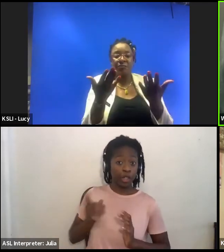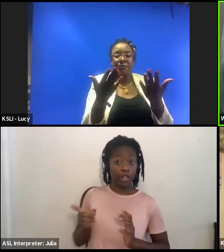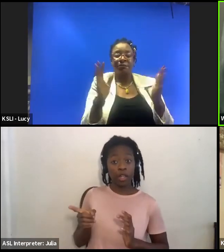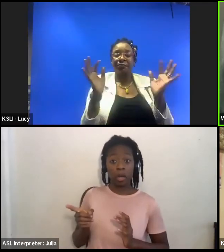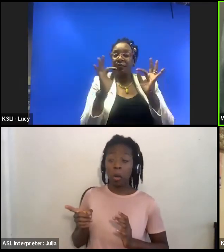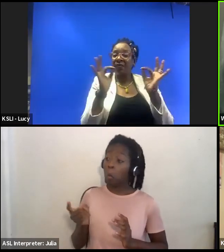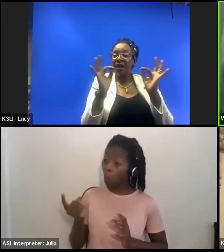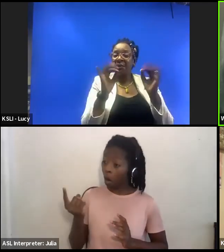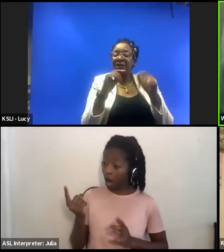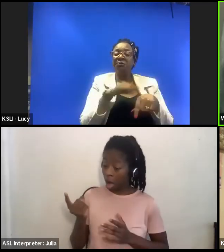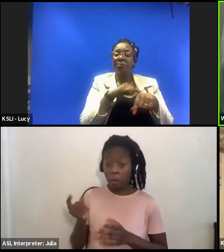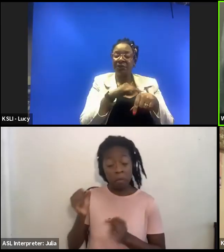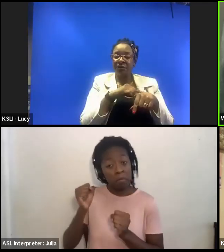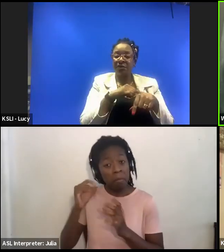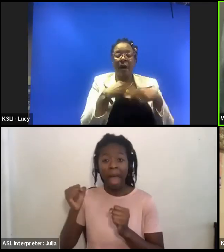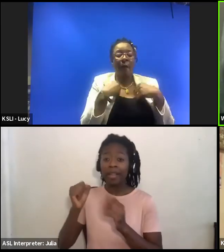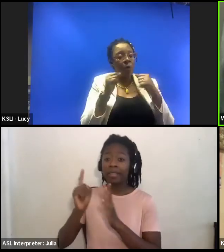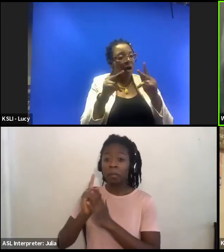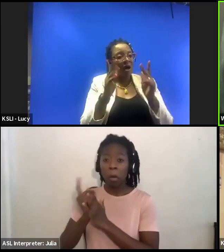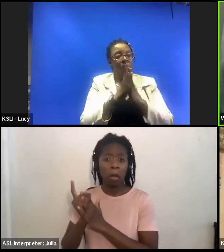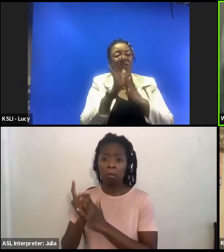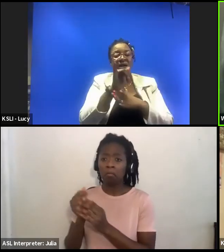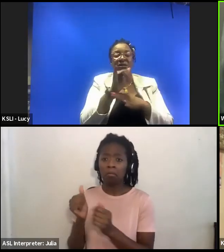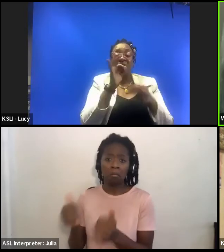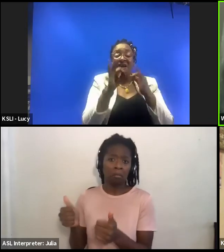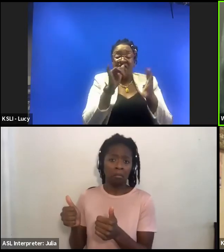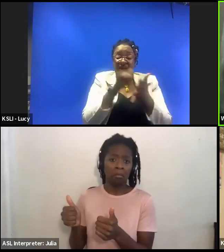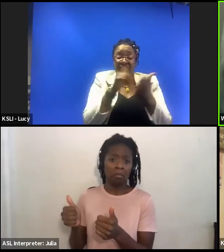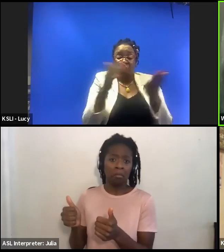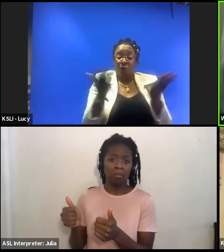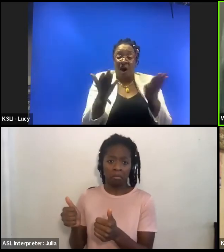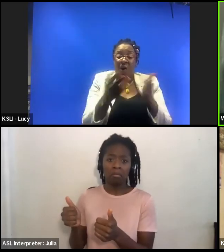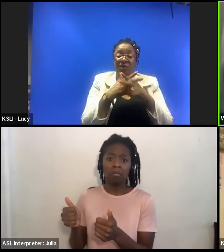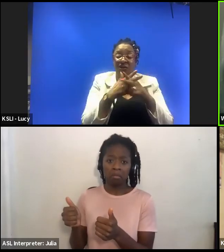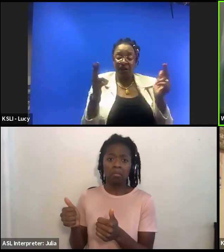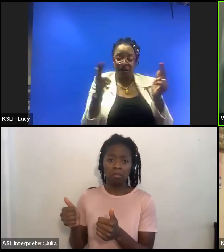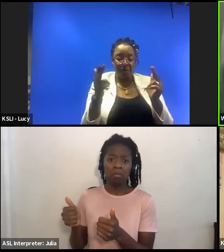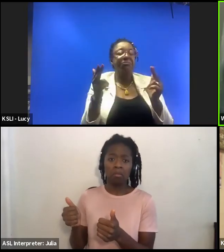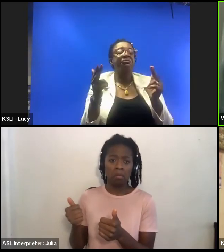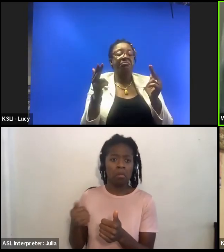I'm okay with that. If that's not where you were when we started rehearsal I am okay with letting go